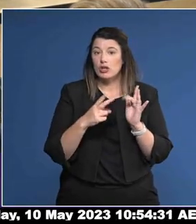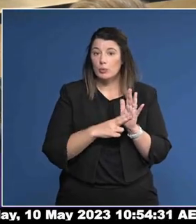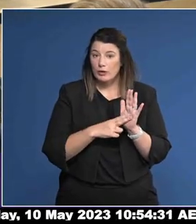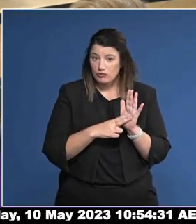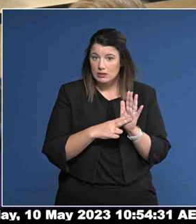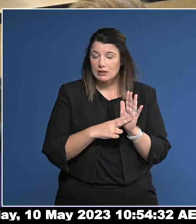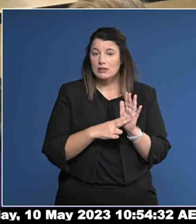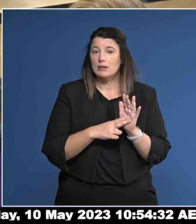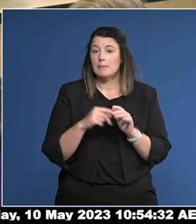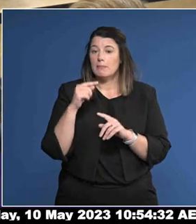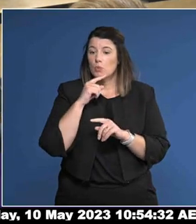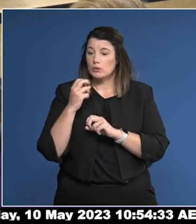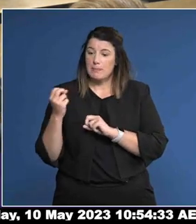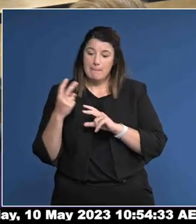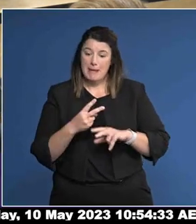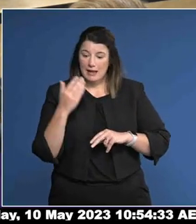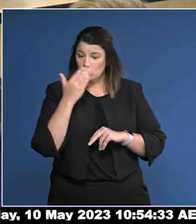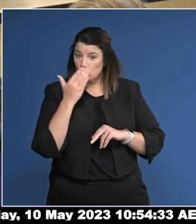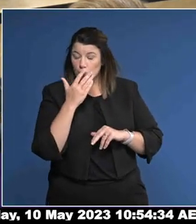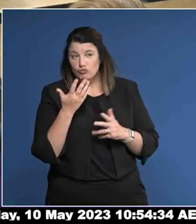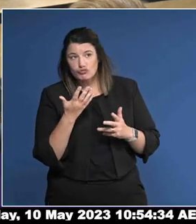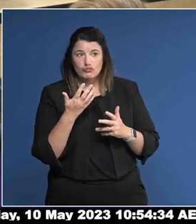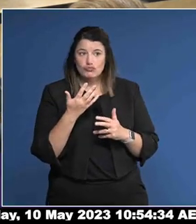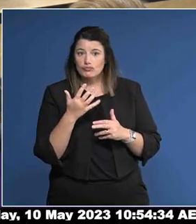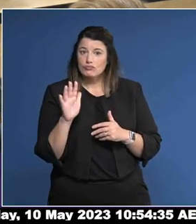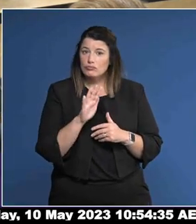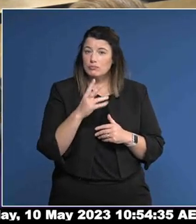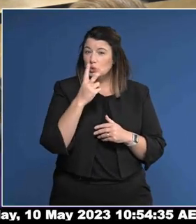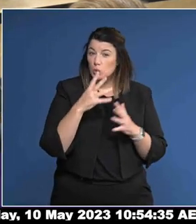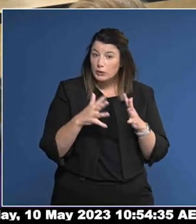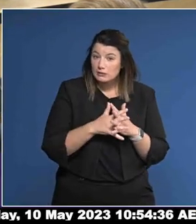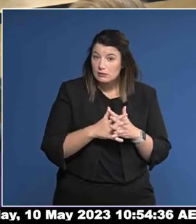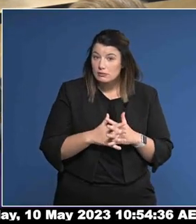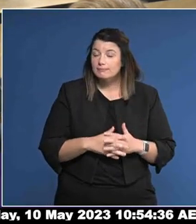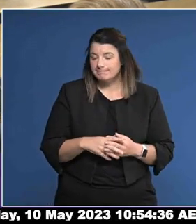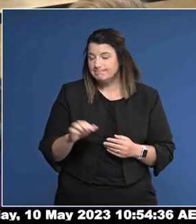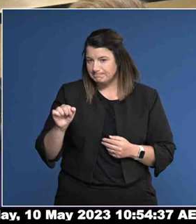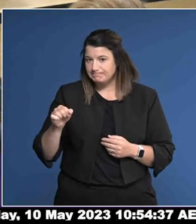So the boys have been back at school for maybe two weeks? Yes.